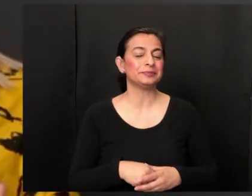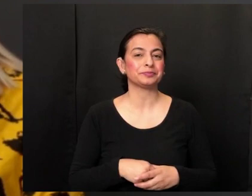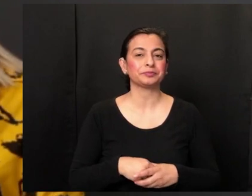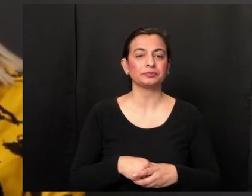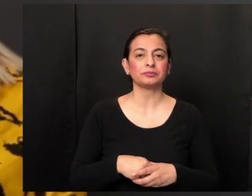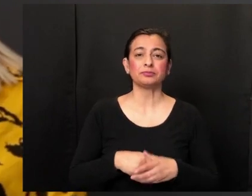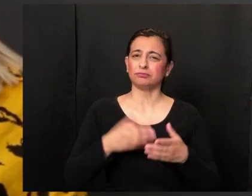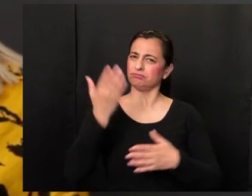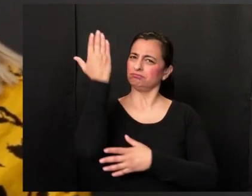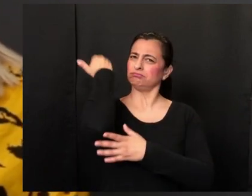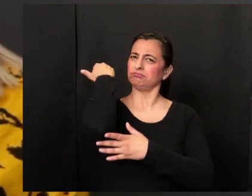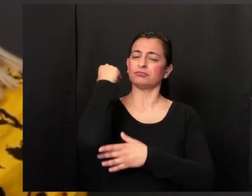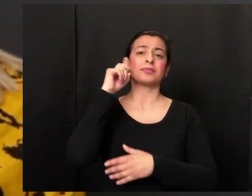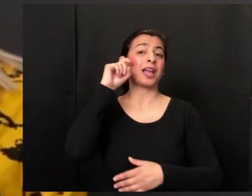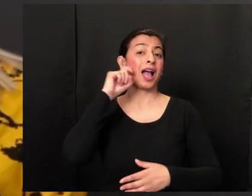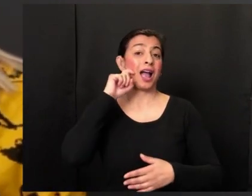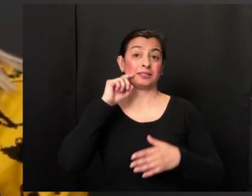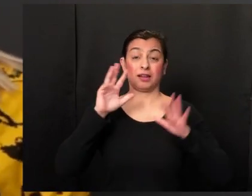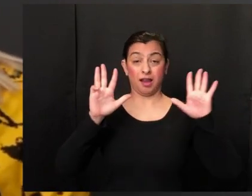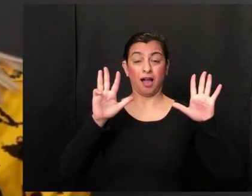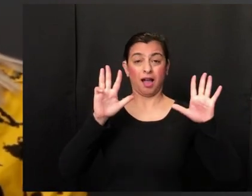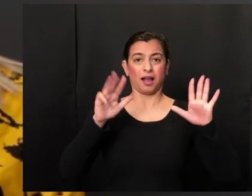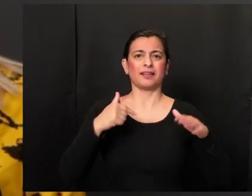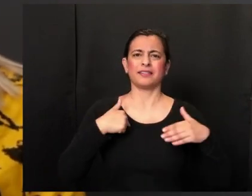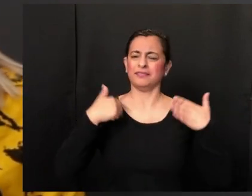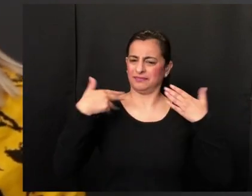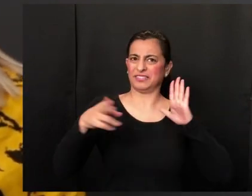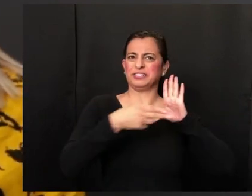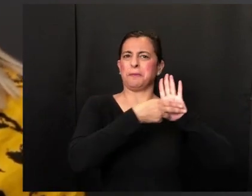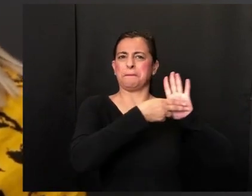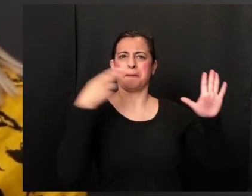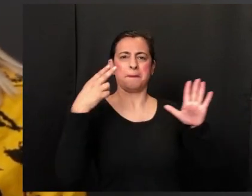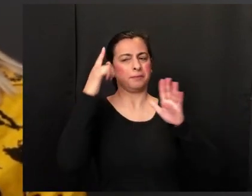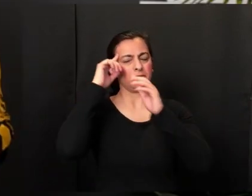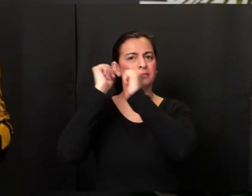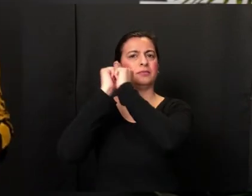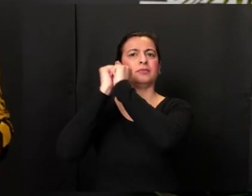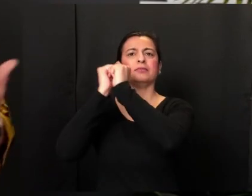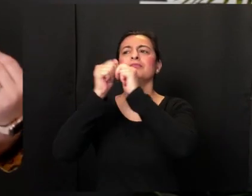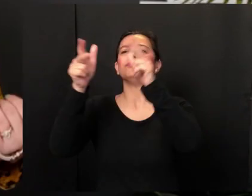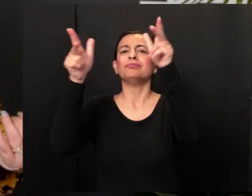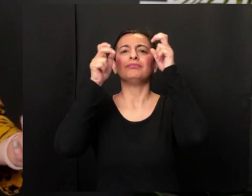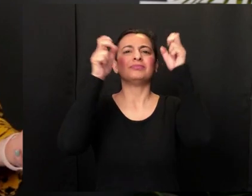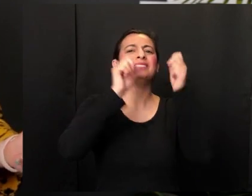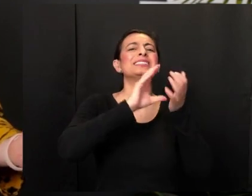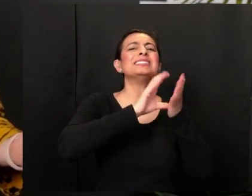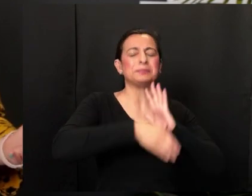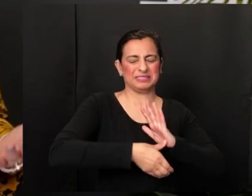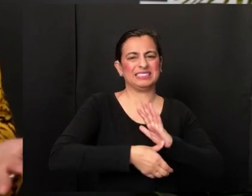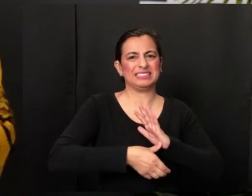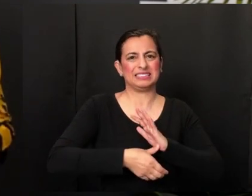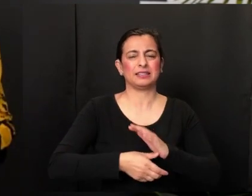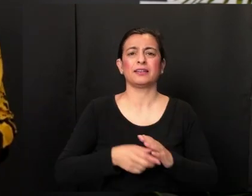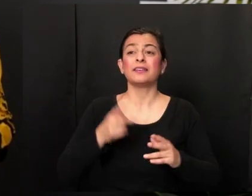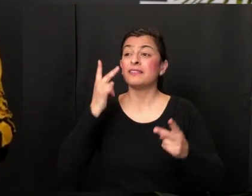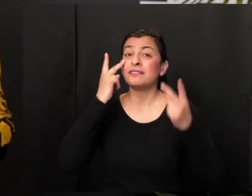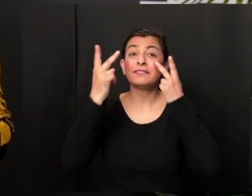I was diagnosed with neurodiverse disabilities at the age of nine. My disabilities are one of those invisible ones.